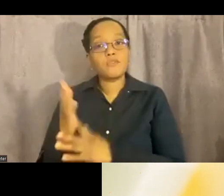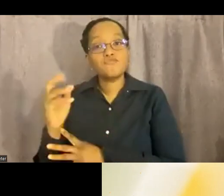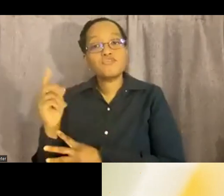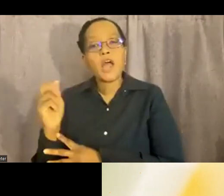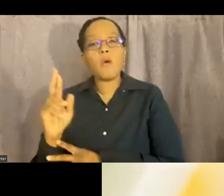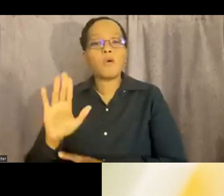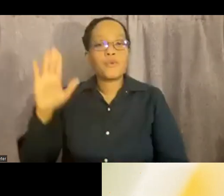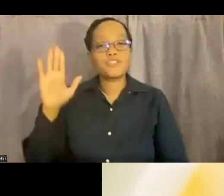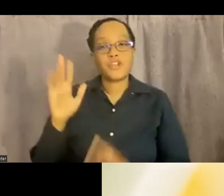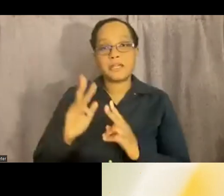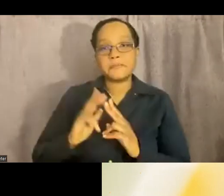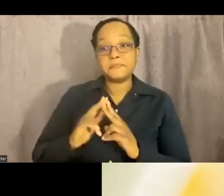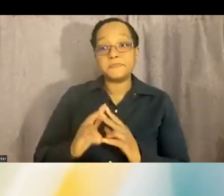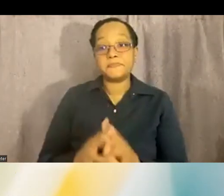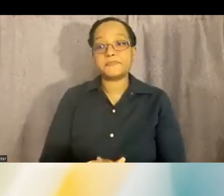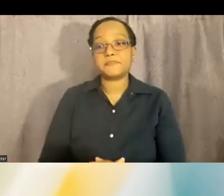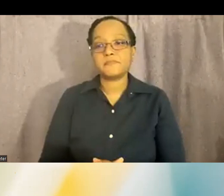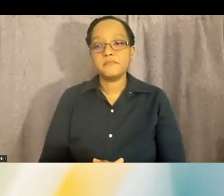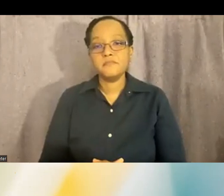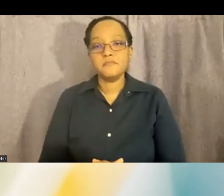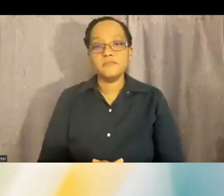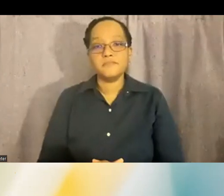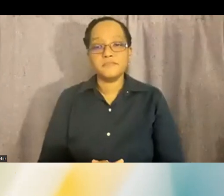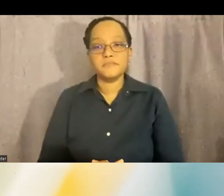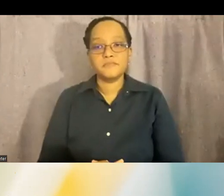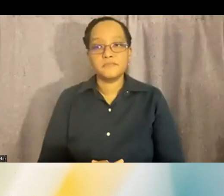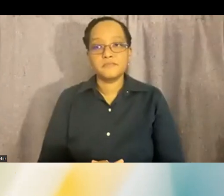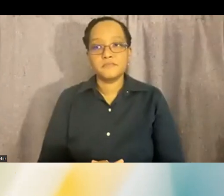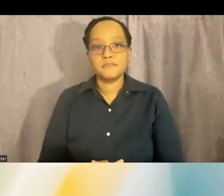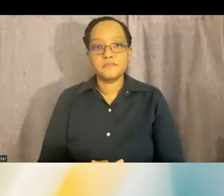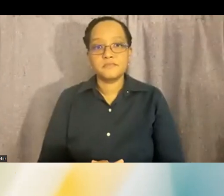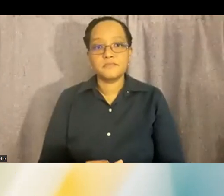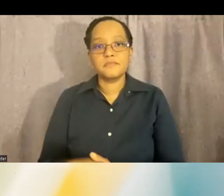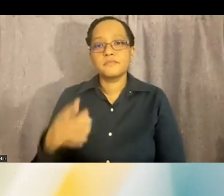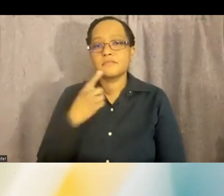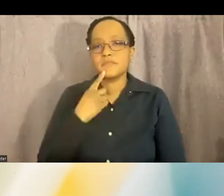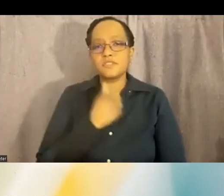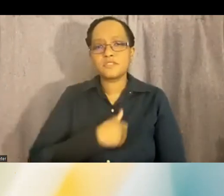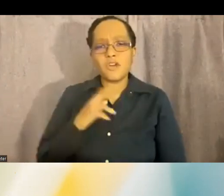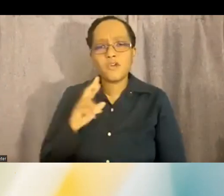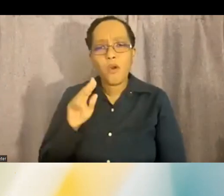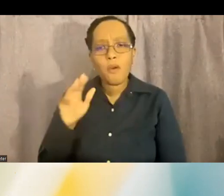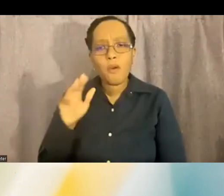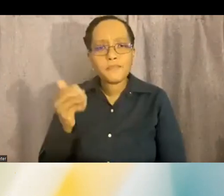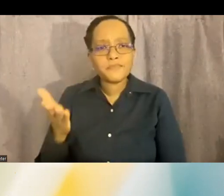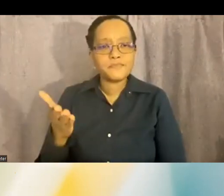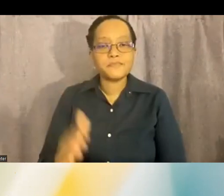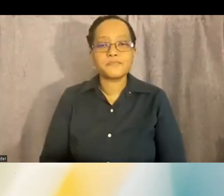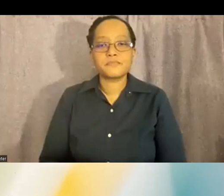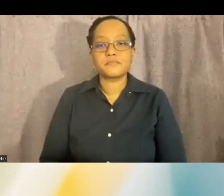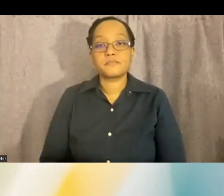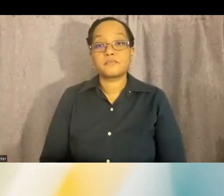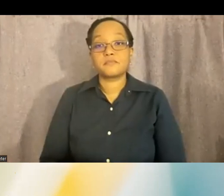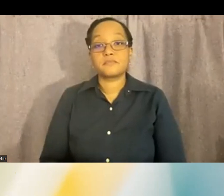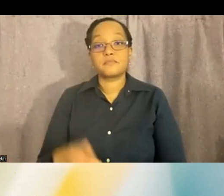Sorry, Roma . >> ROMA GUY: Thank you, this is really amazing.